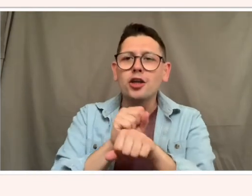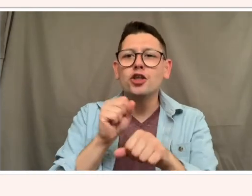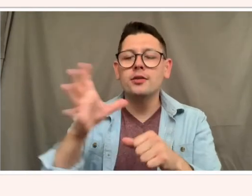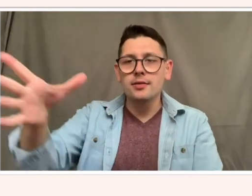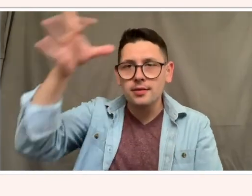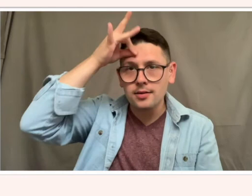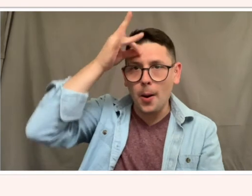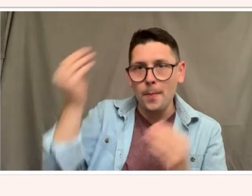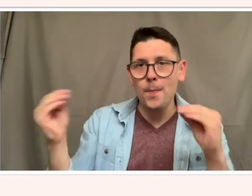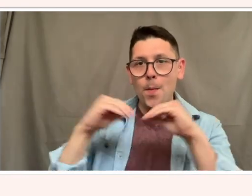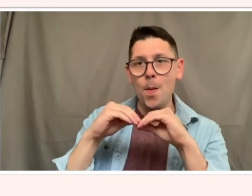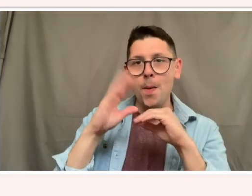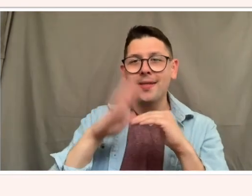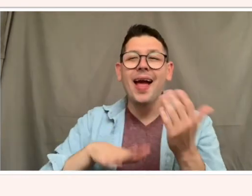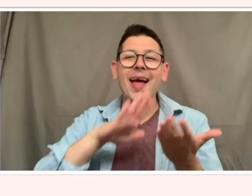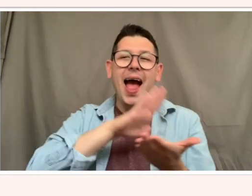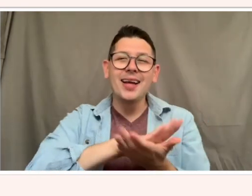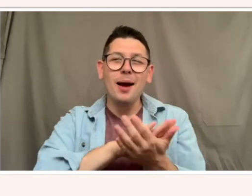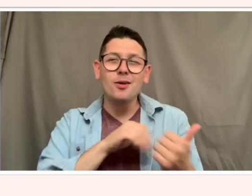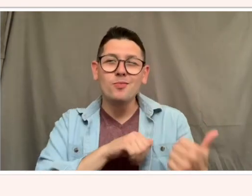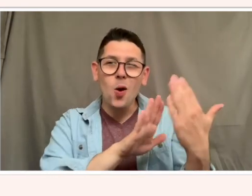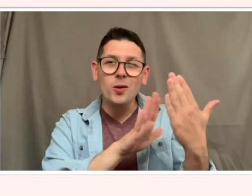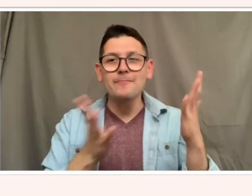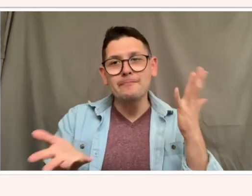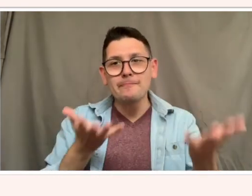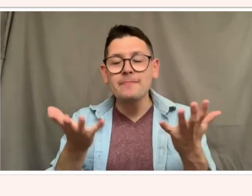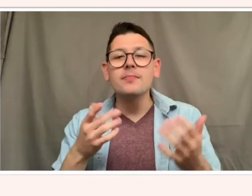to get into learning activities and we feel that what